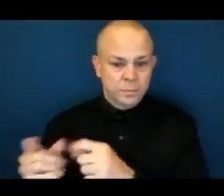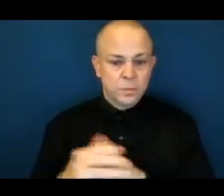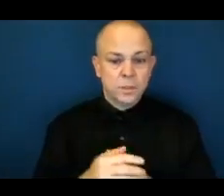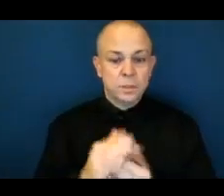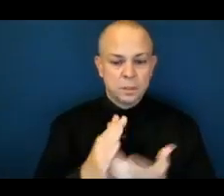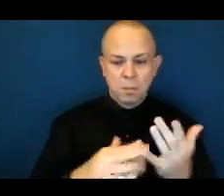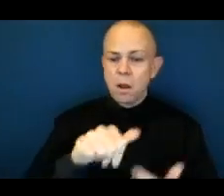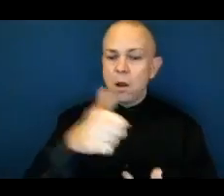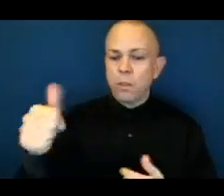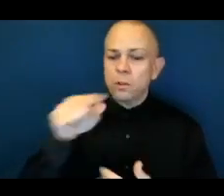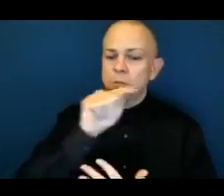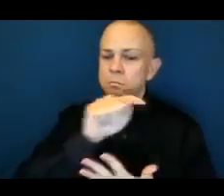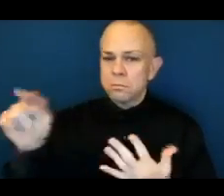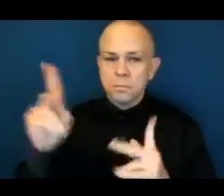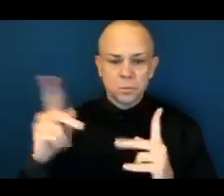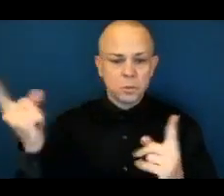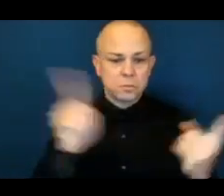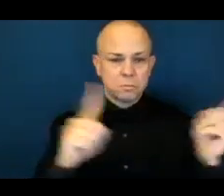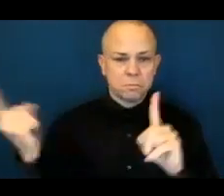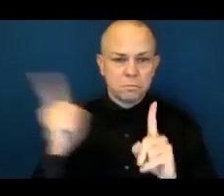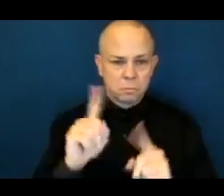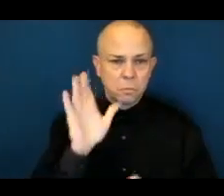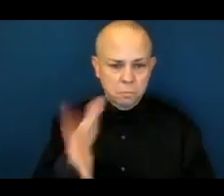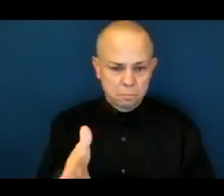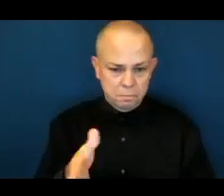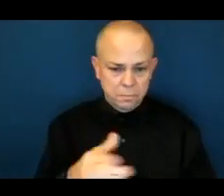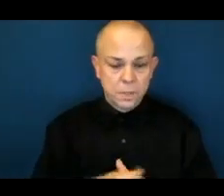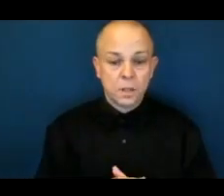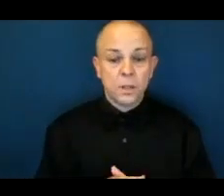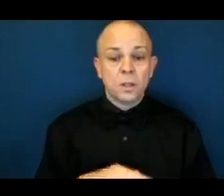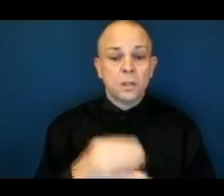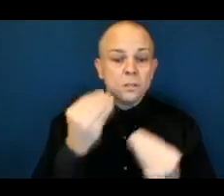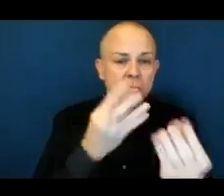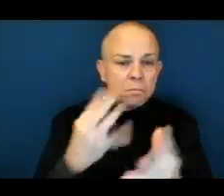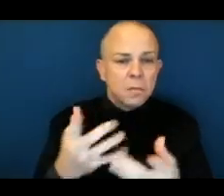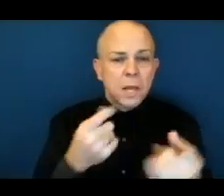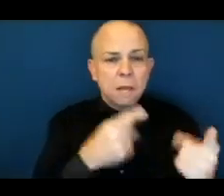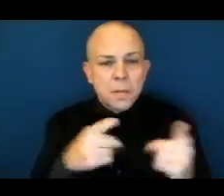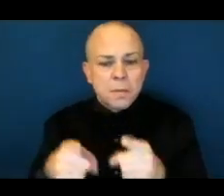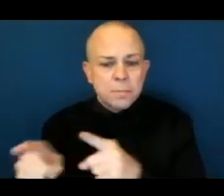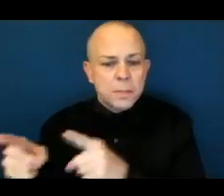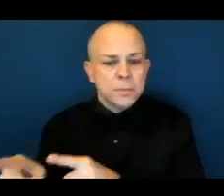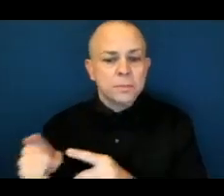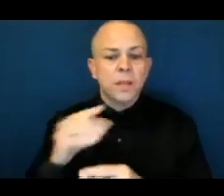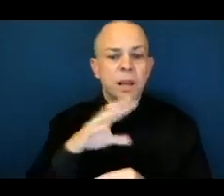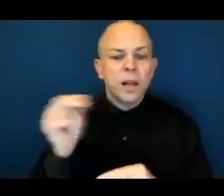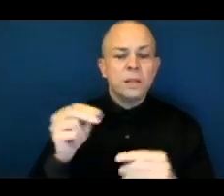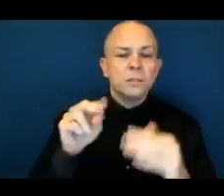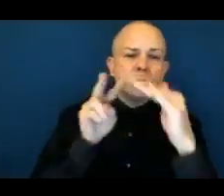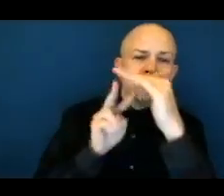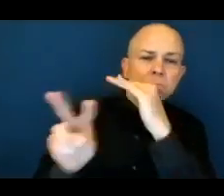where we're at in the fire and where it'll be headed over the next few days Before we begin i just want to make sure everybody's aware our information is